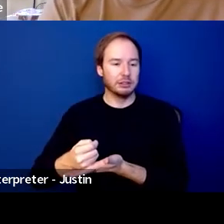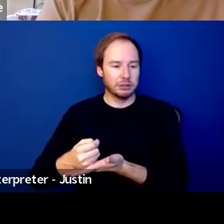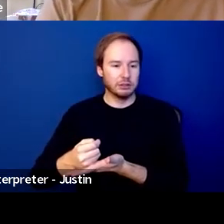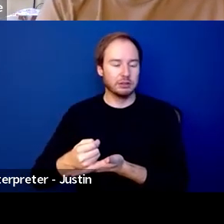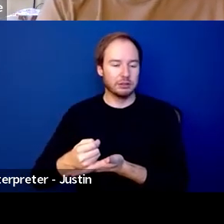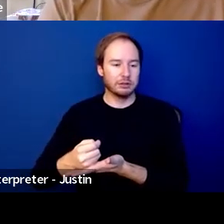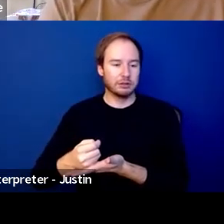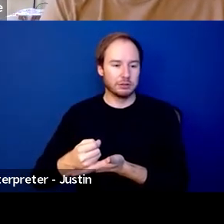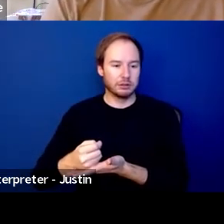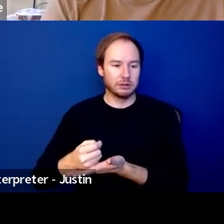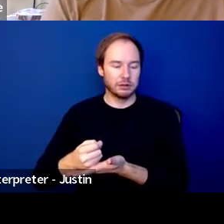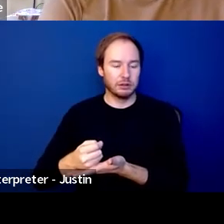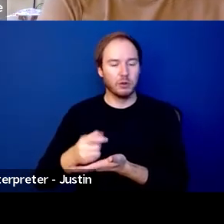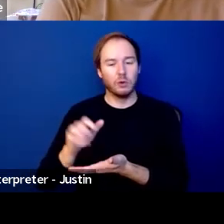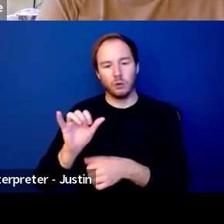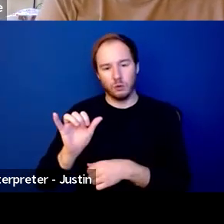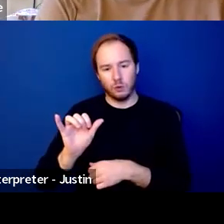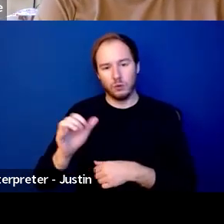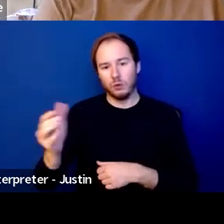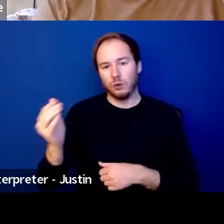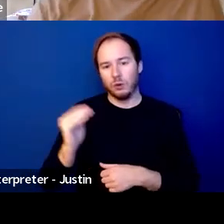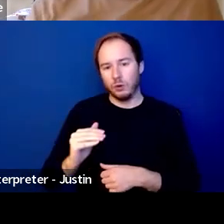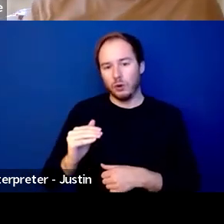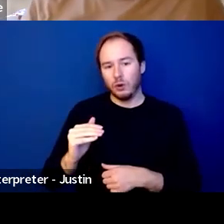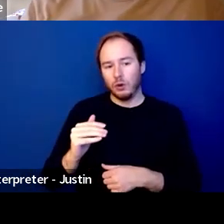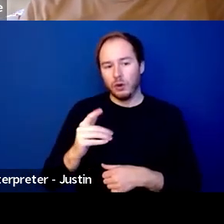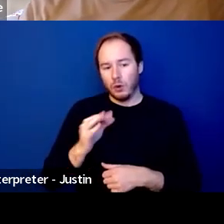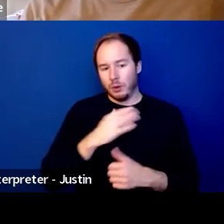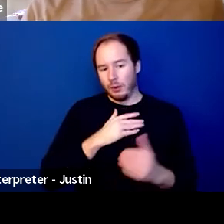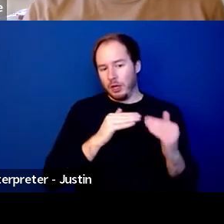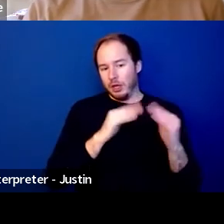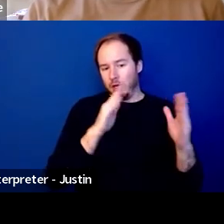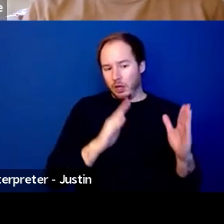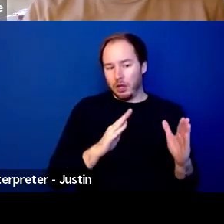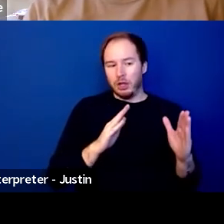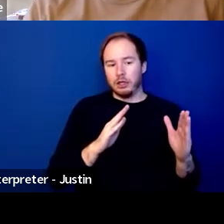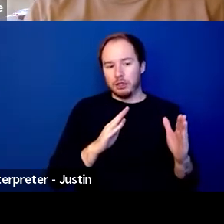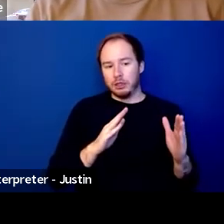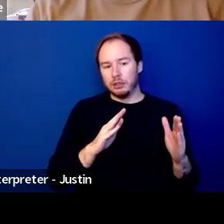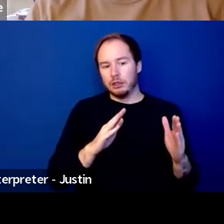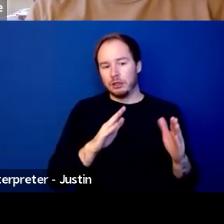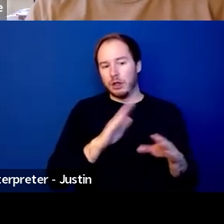One of the other things that one of my colleagues, who is on our street medicine team,